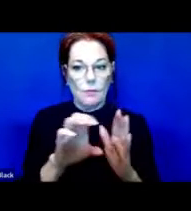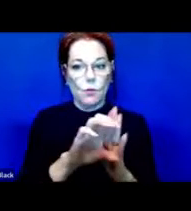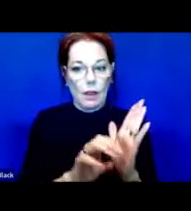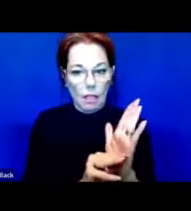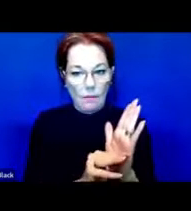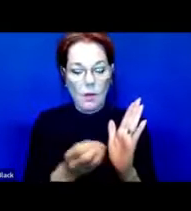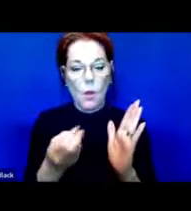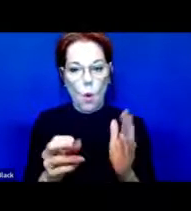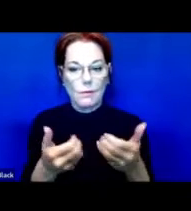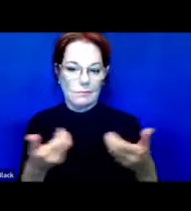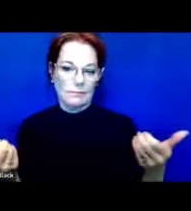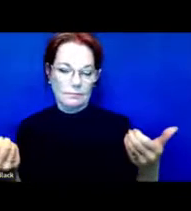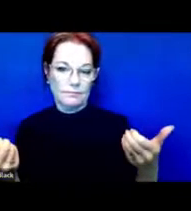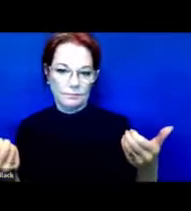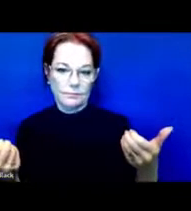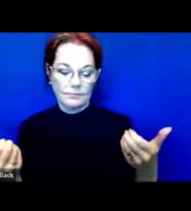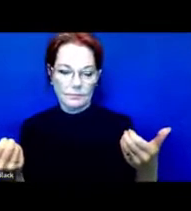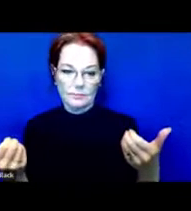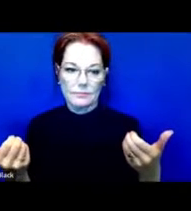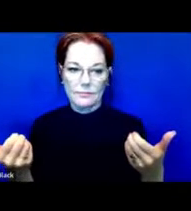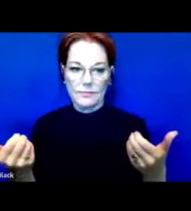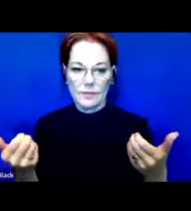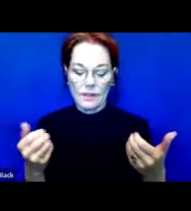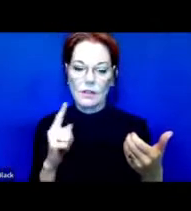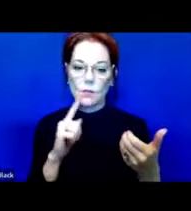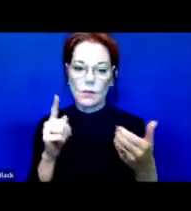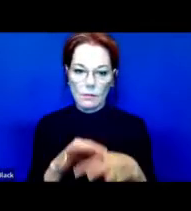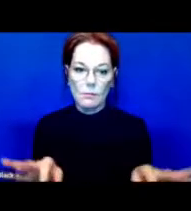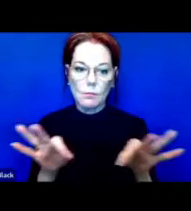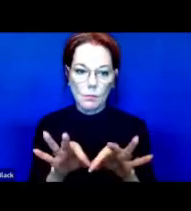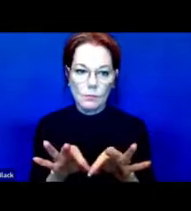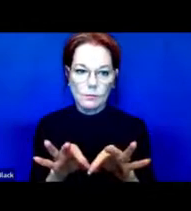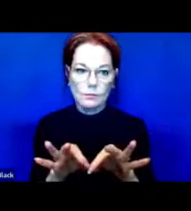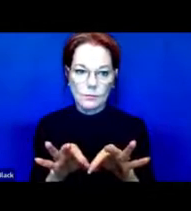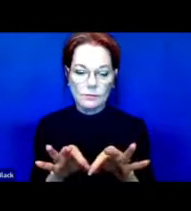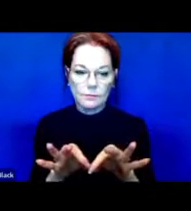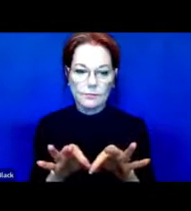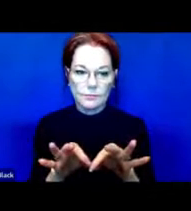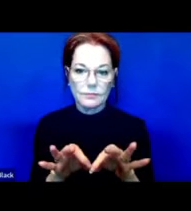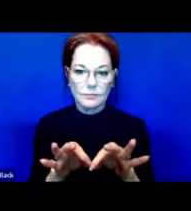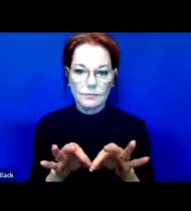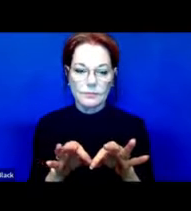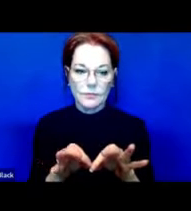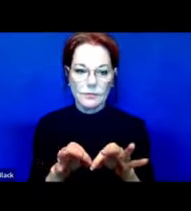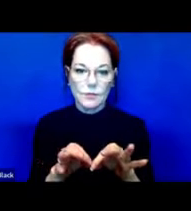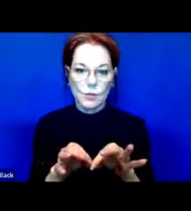standalone to be able to be incorporated into into different the different ways that the different fields, right, like